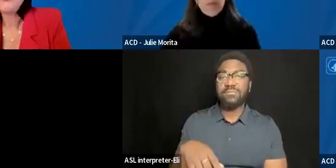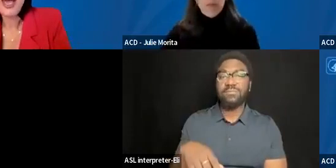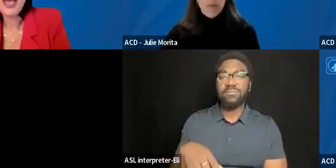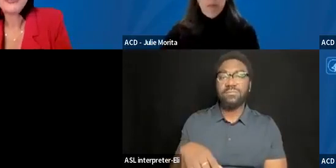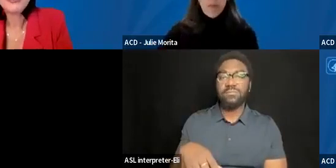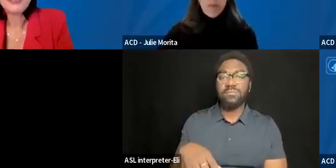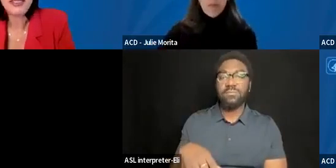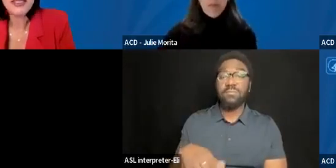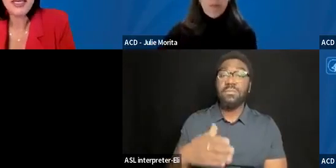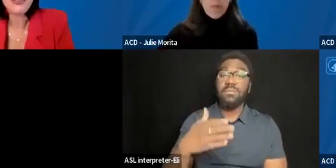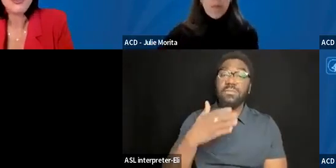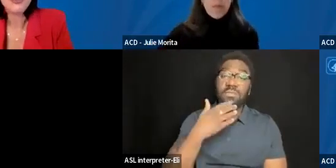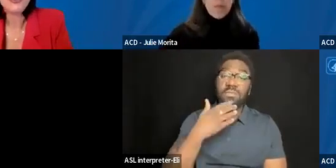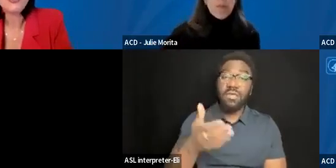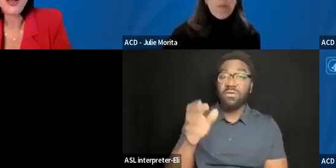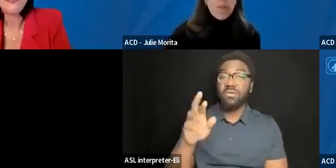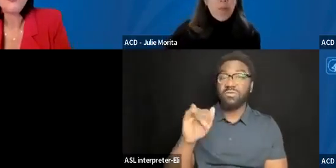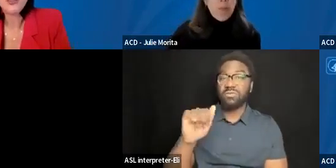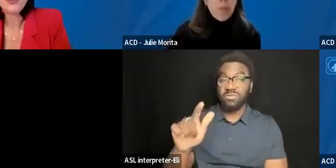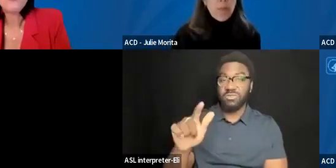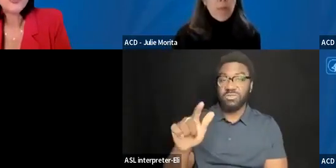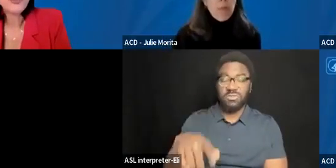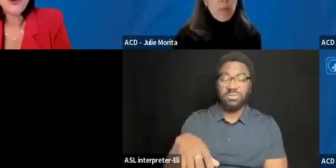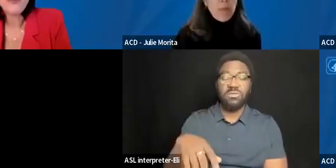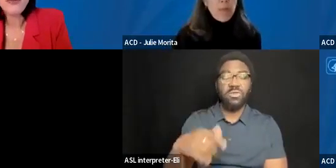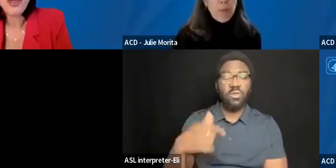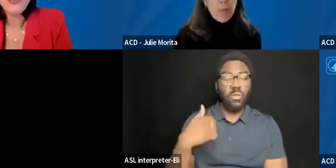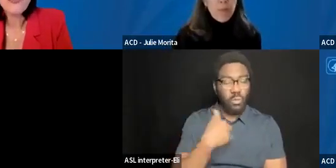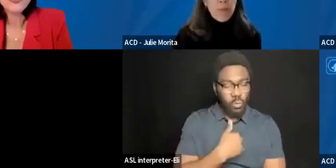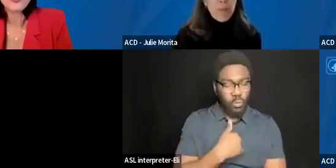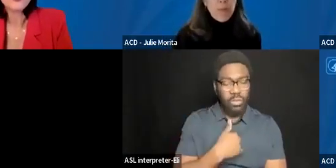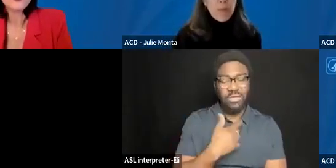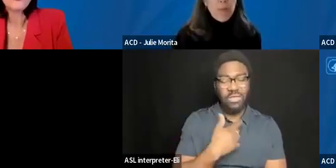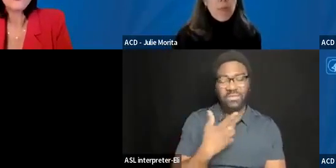that we can at CDC to bolster our public health infrastructure